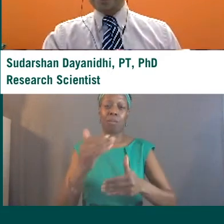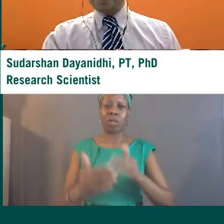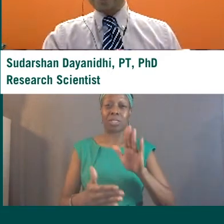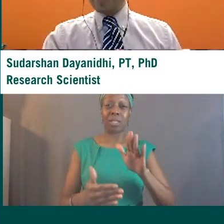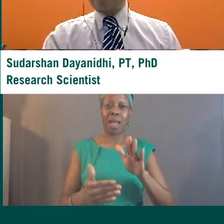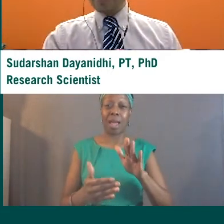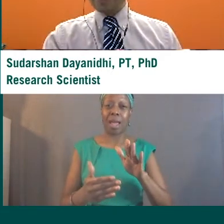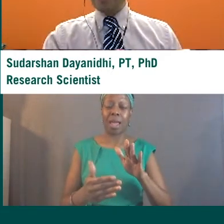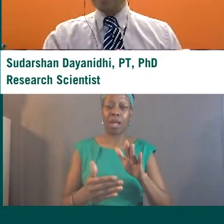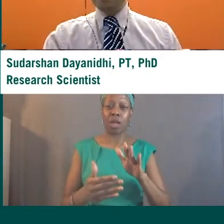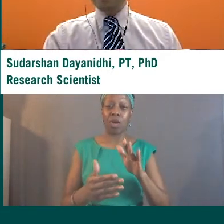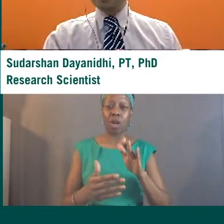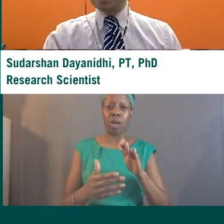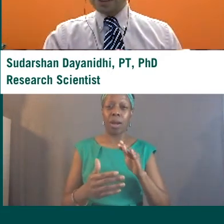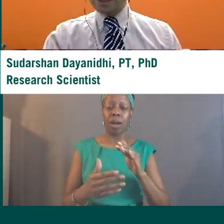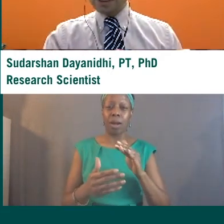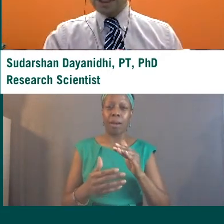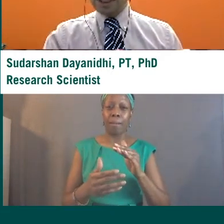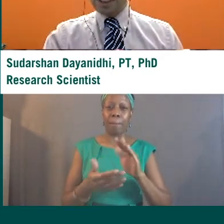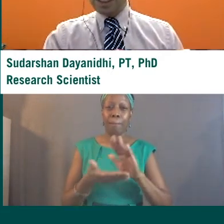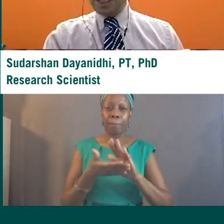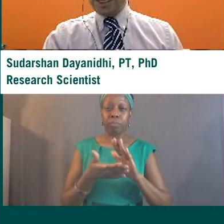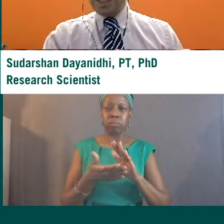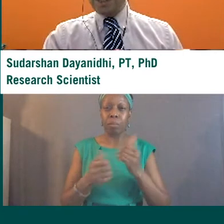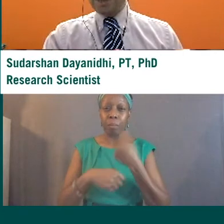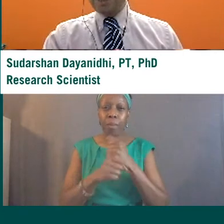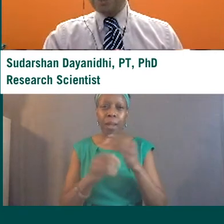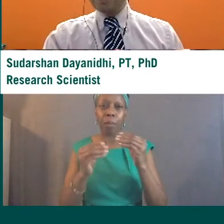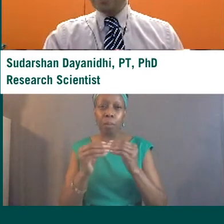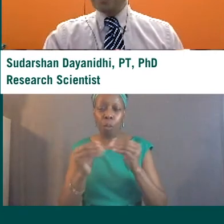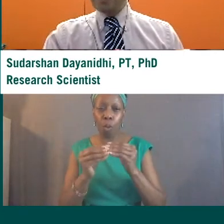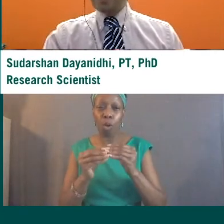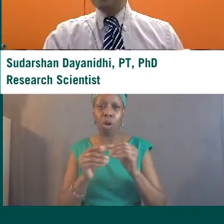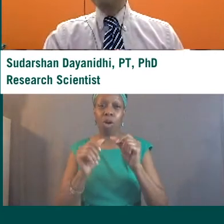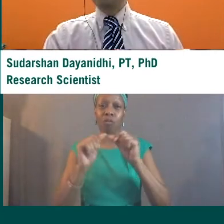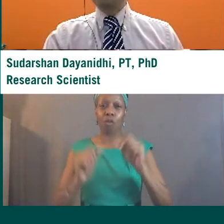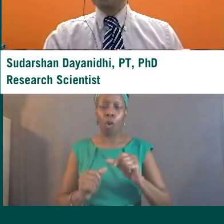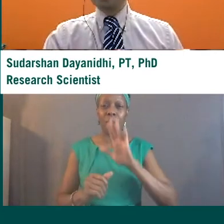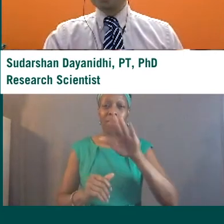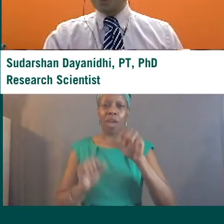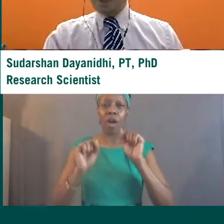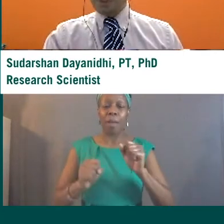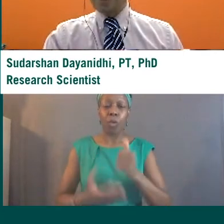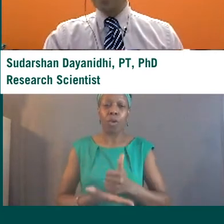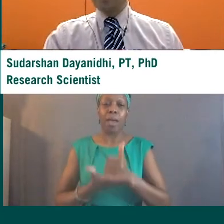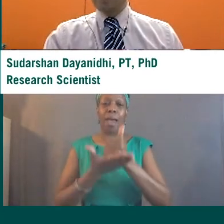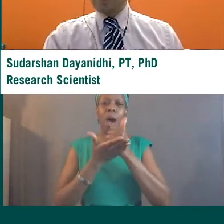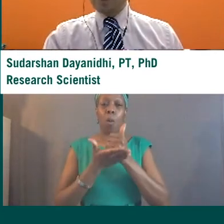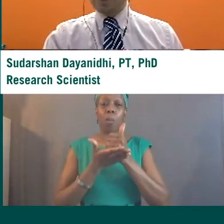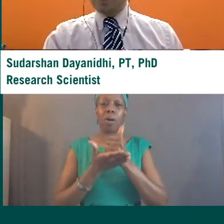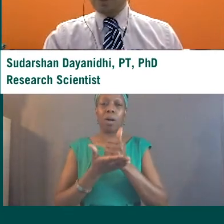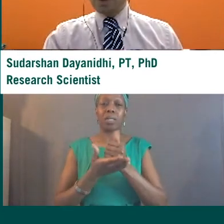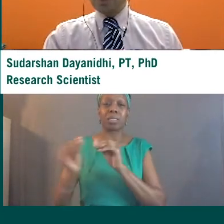and they're becoming bigger in size. And so, they're adding more of those sarcomeres are more molecular motors,